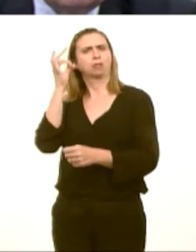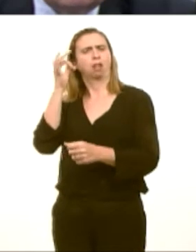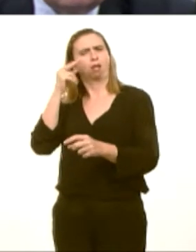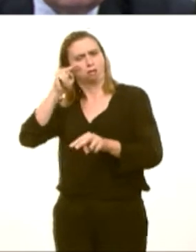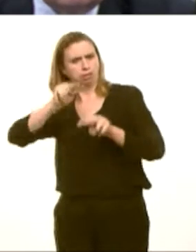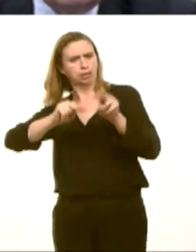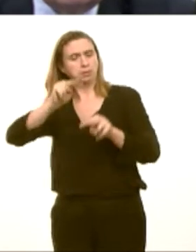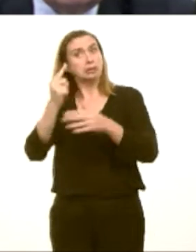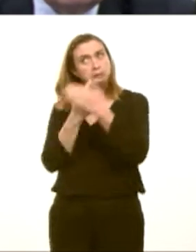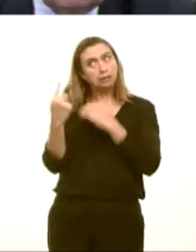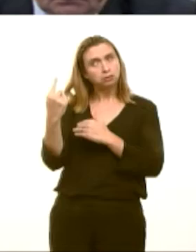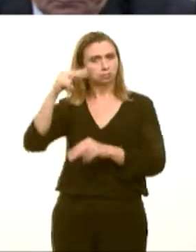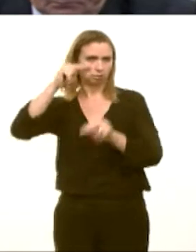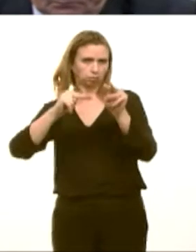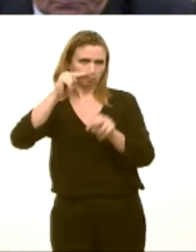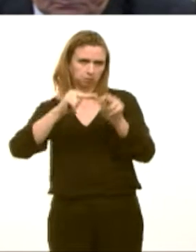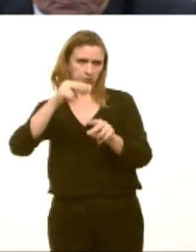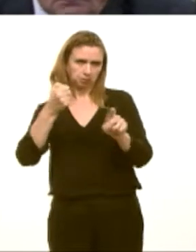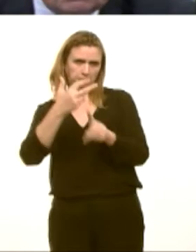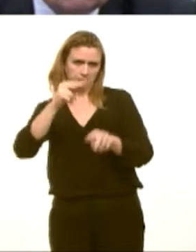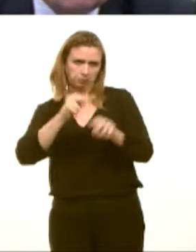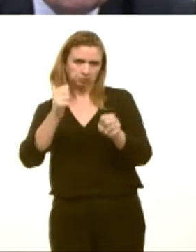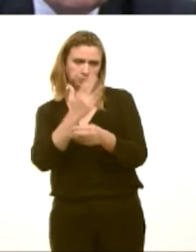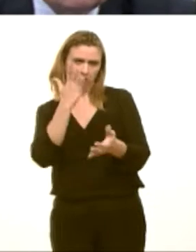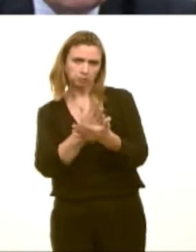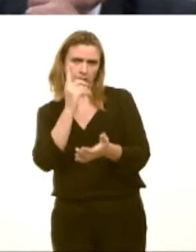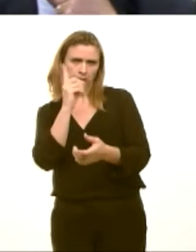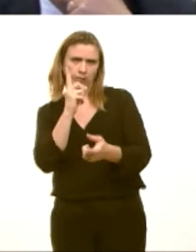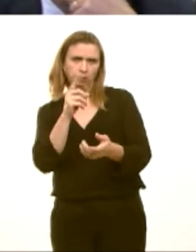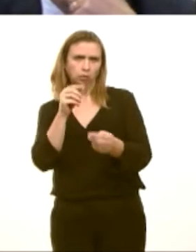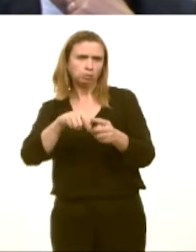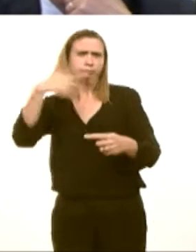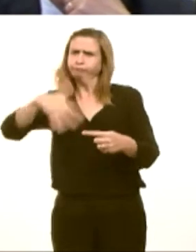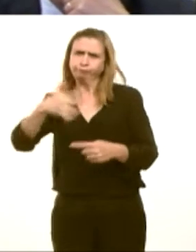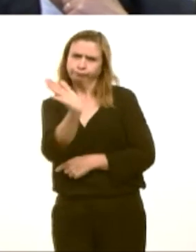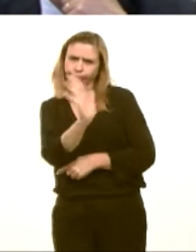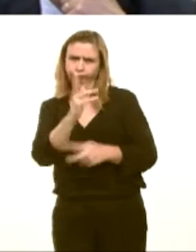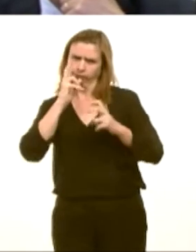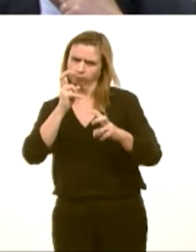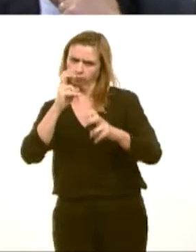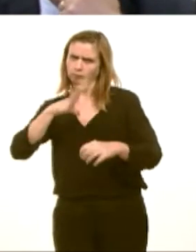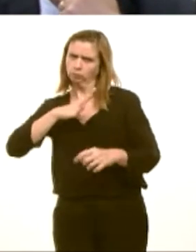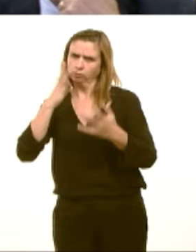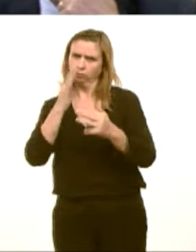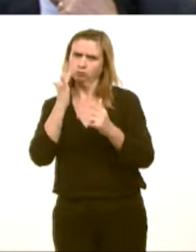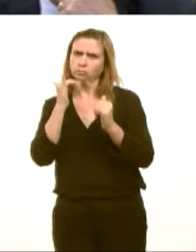to be able to be sure that the introduction of chargesóor the rate of chargingóis not detrimental to local high streets.